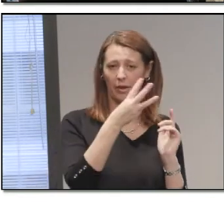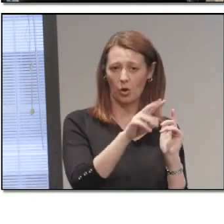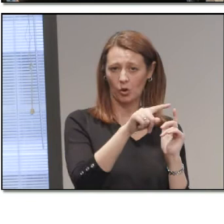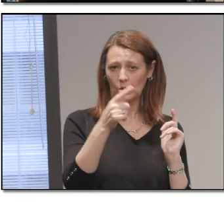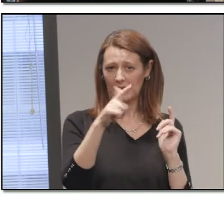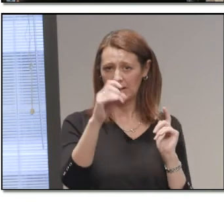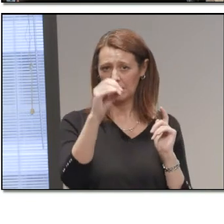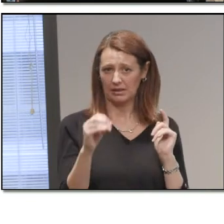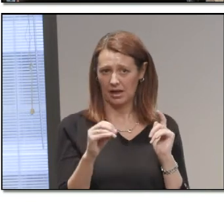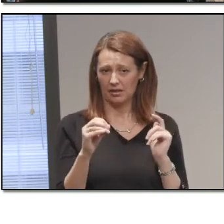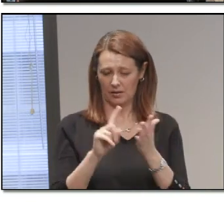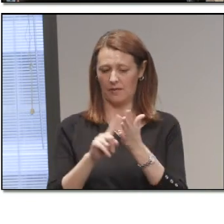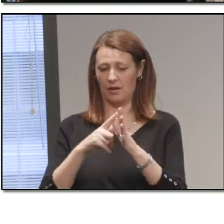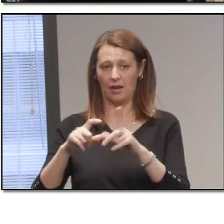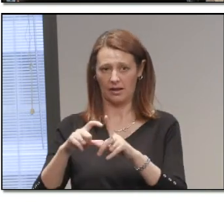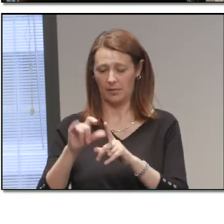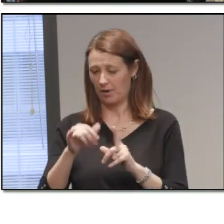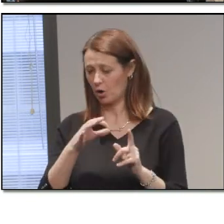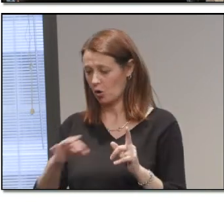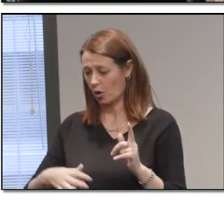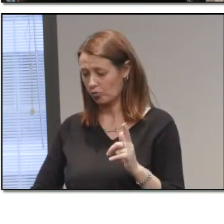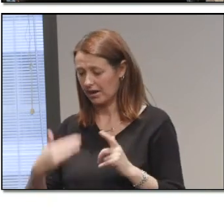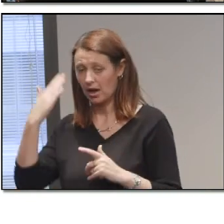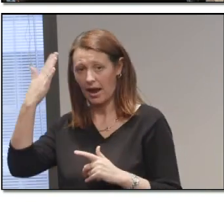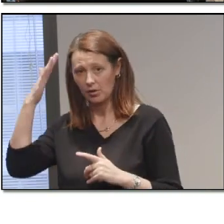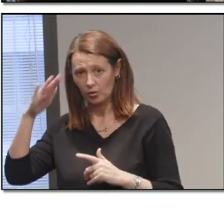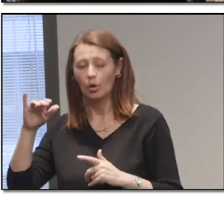of ingested lead whereas a non-pregnant adult would absorb a much lower fraction.